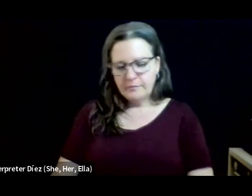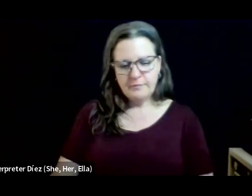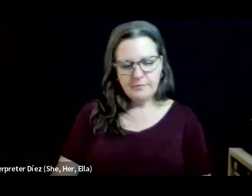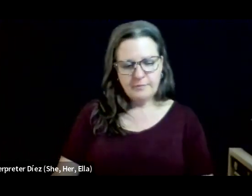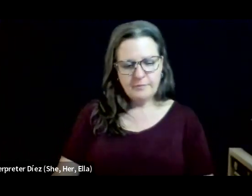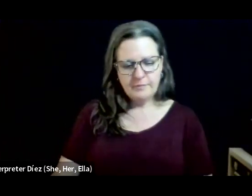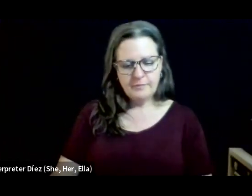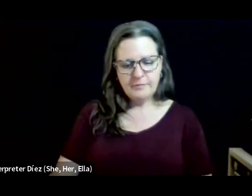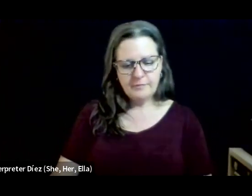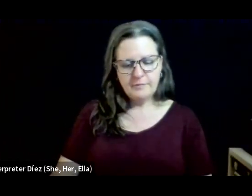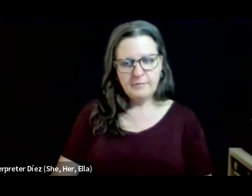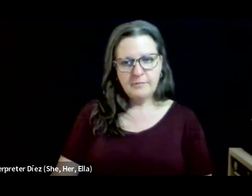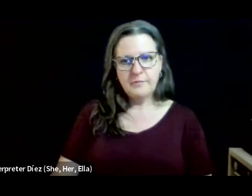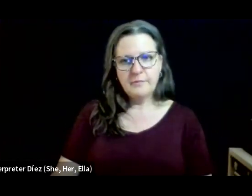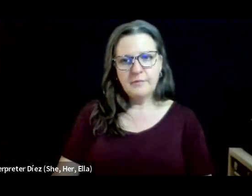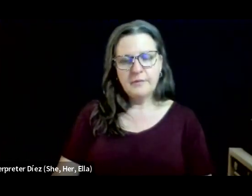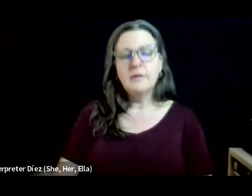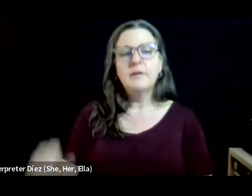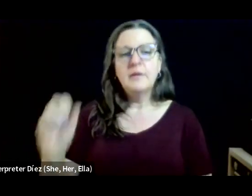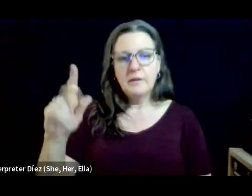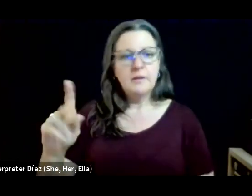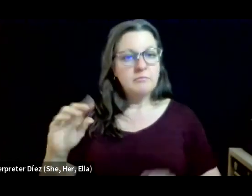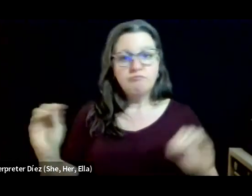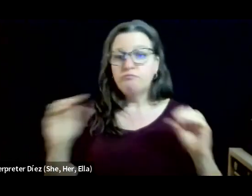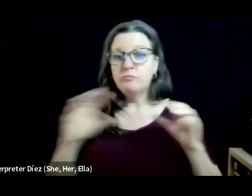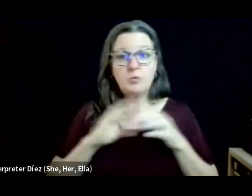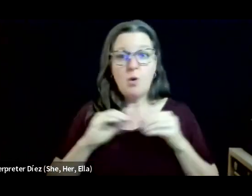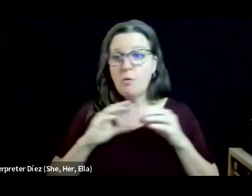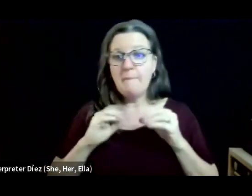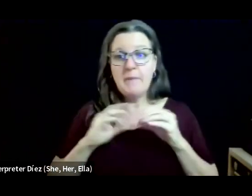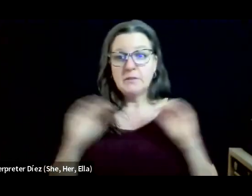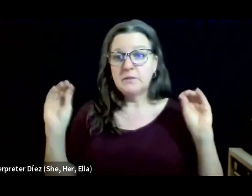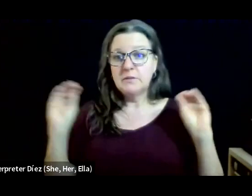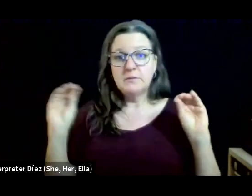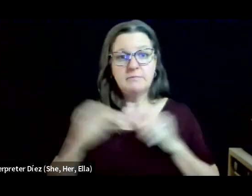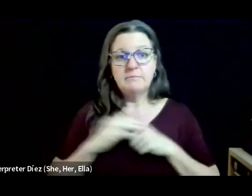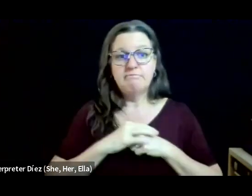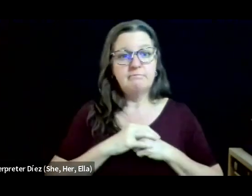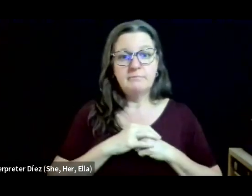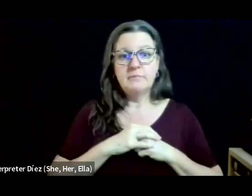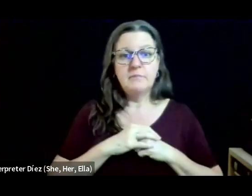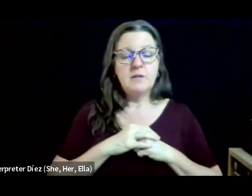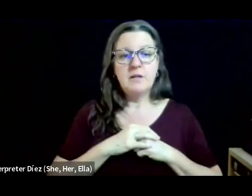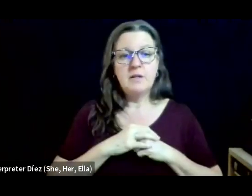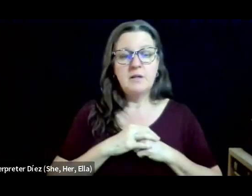Okay. No comment. Also.